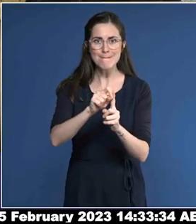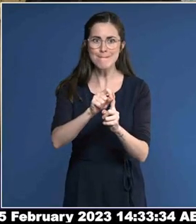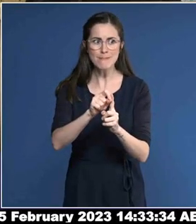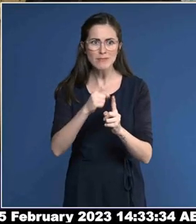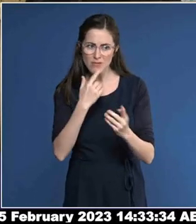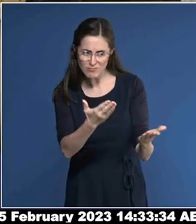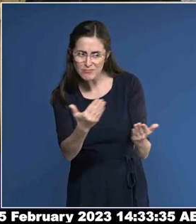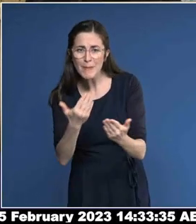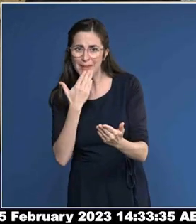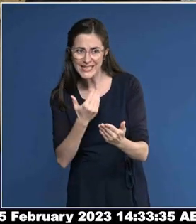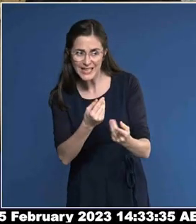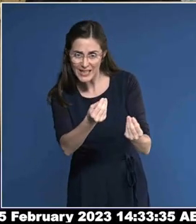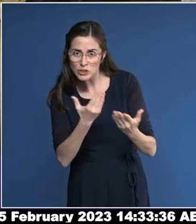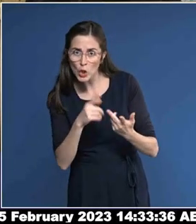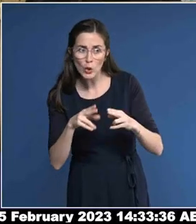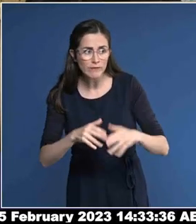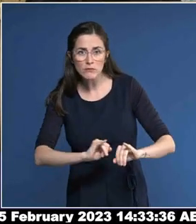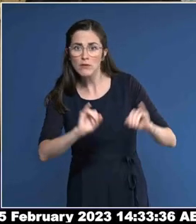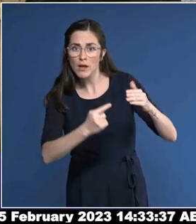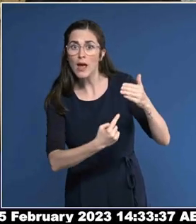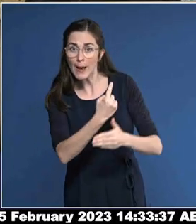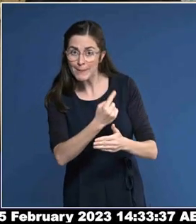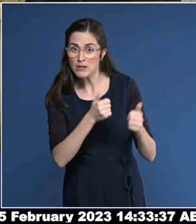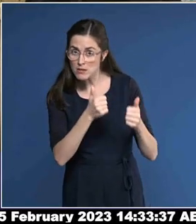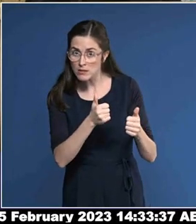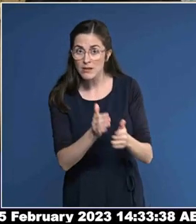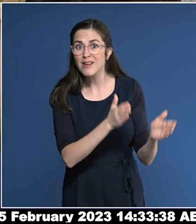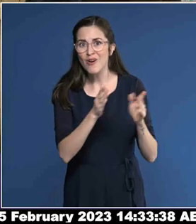But actually being in that particular home and working alongside enables you to then